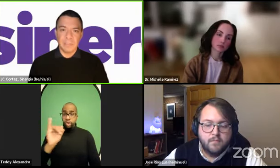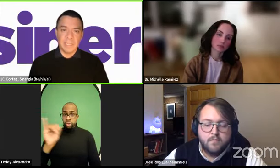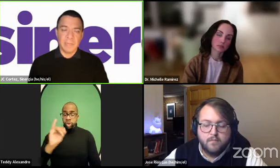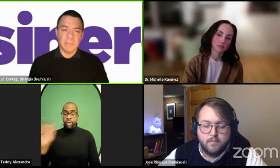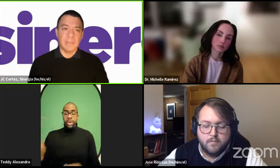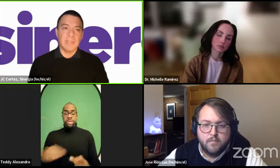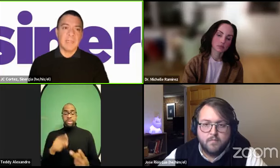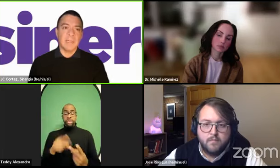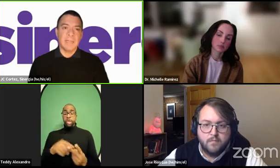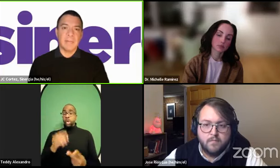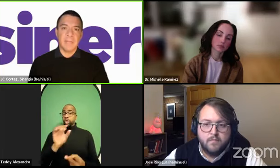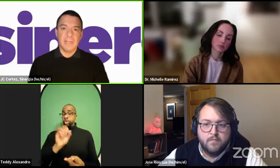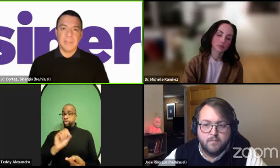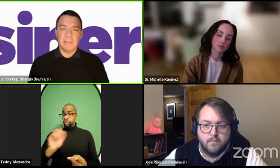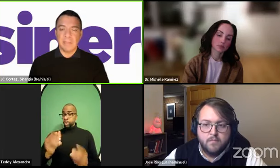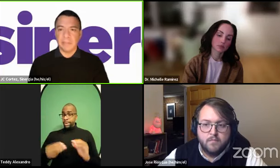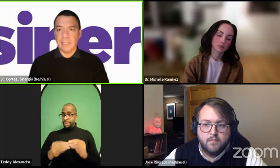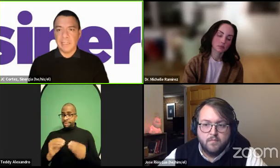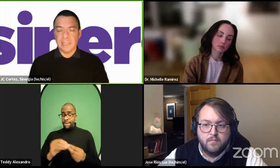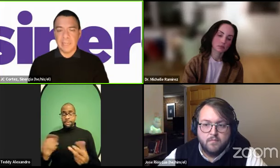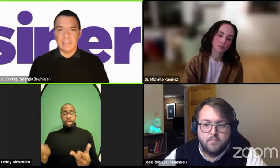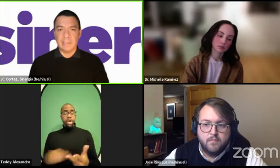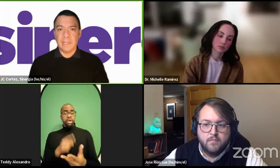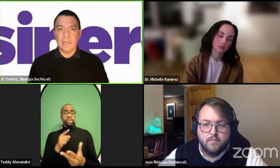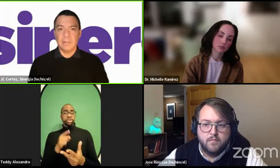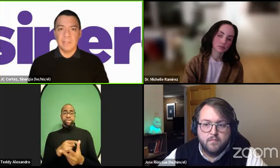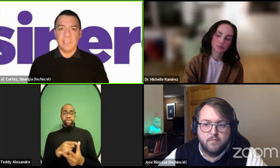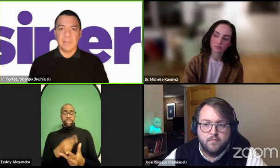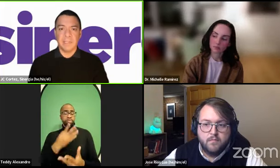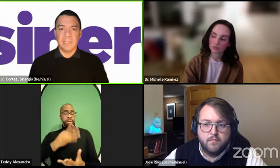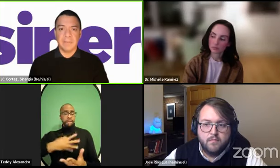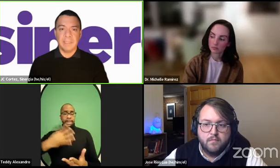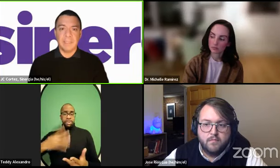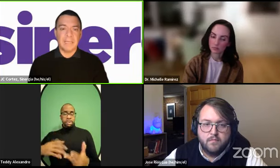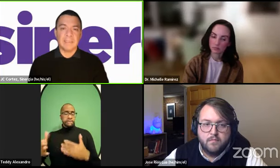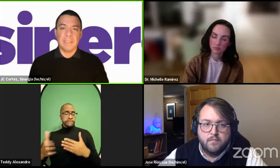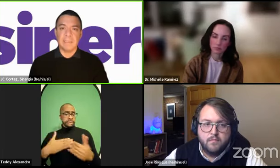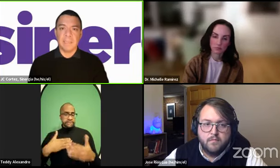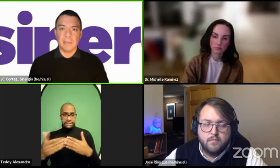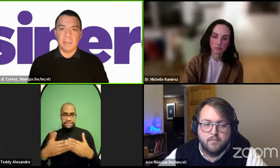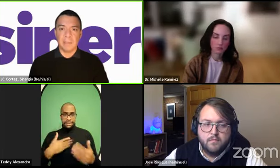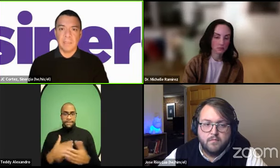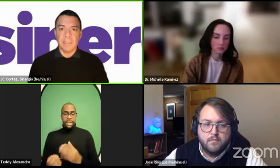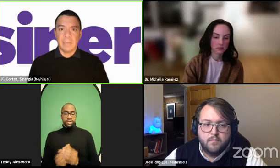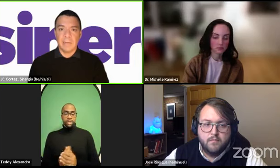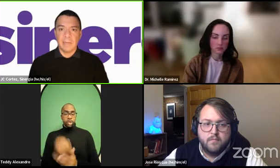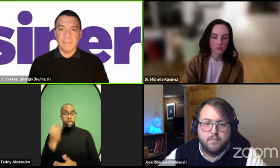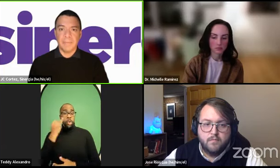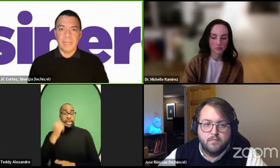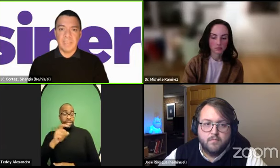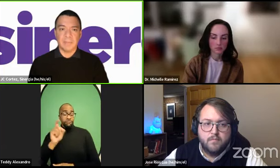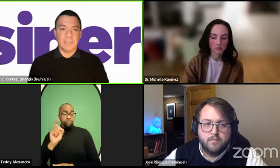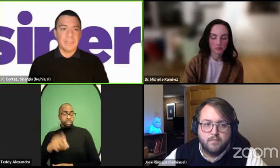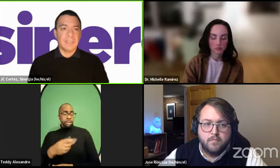You do not have to have You do not have to have insurance You do not have to have insurance you do not have to have a social security number, and have a social security number, and getting that is not going